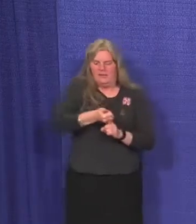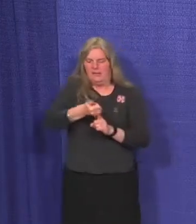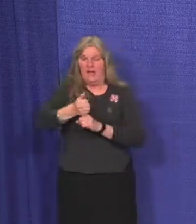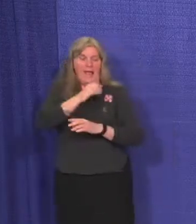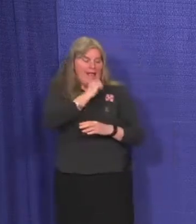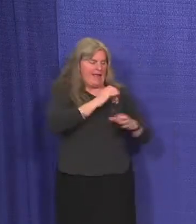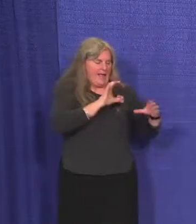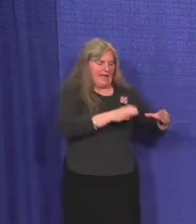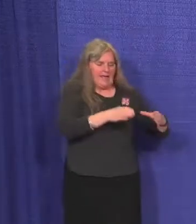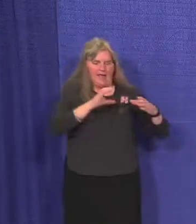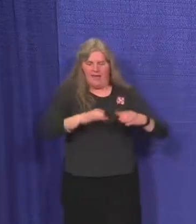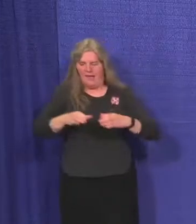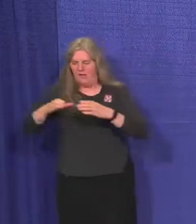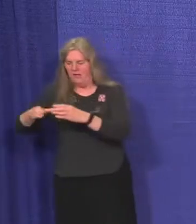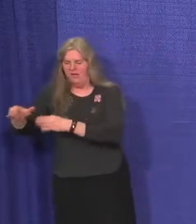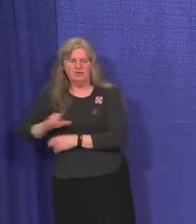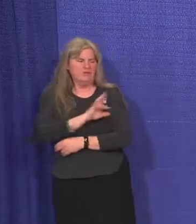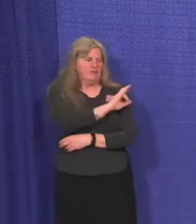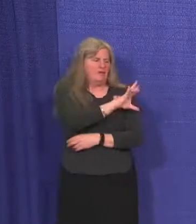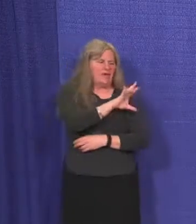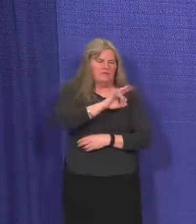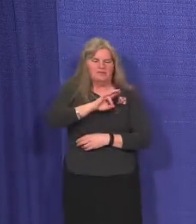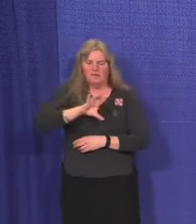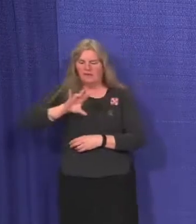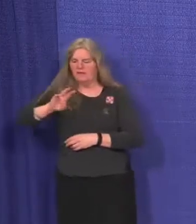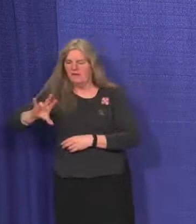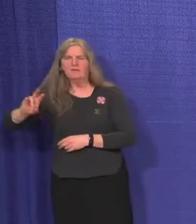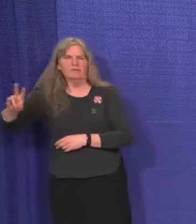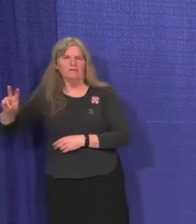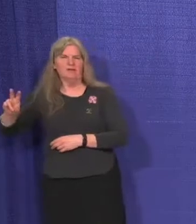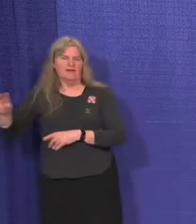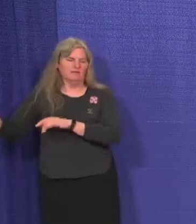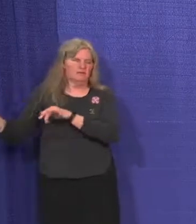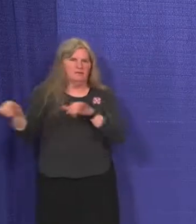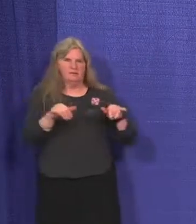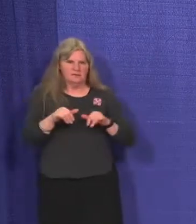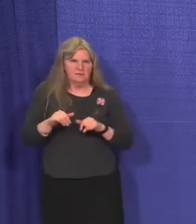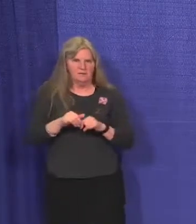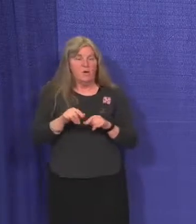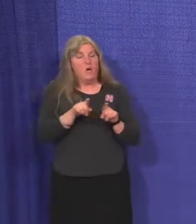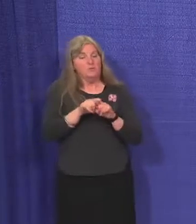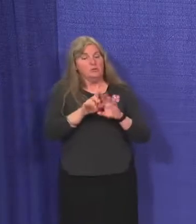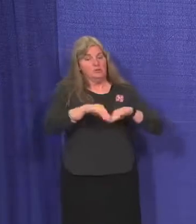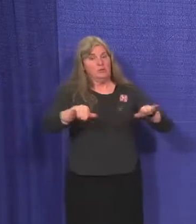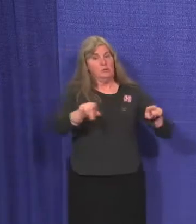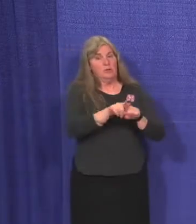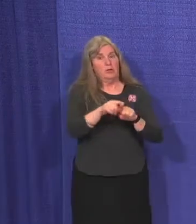not least 44% of those 18 to 29 have received both vaccine